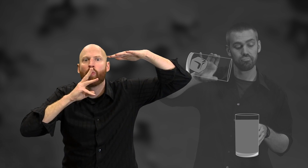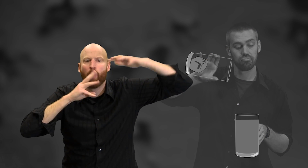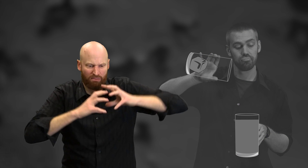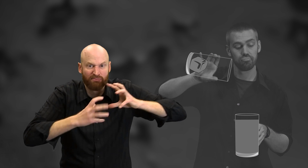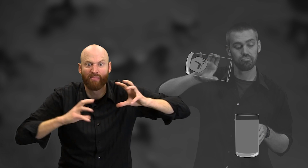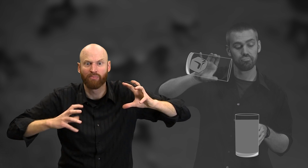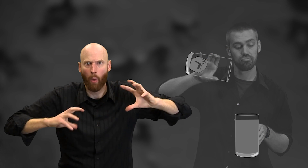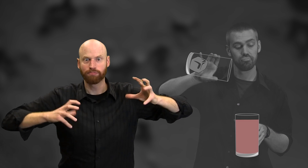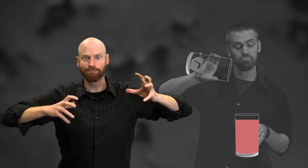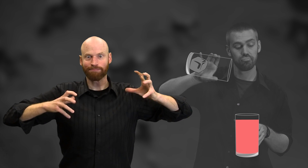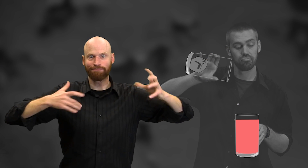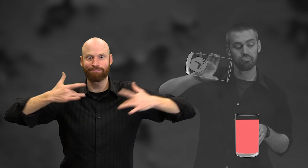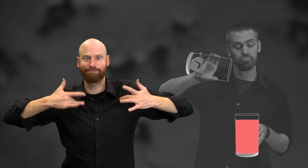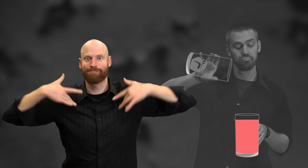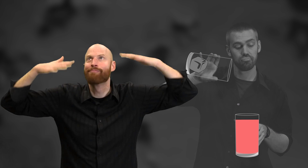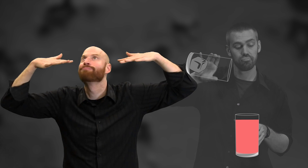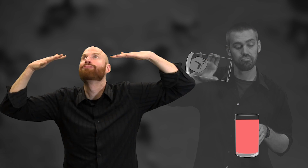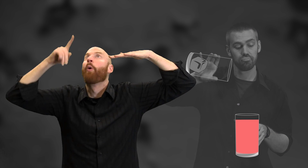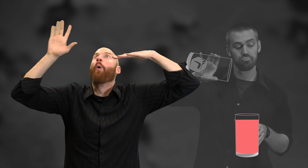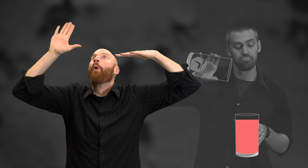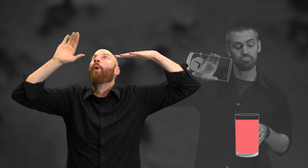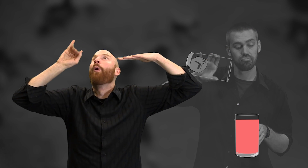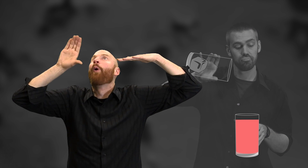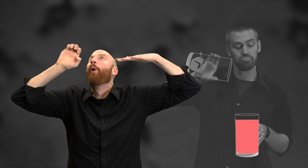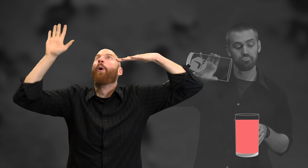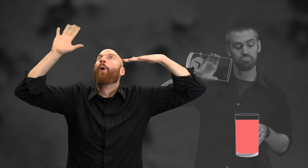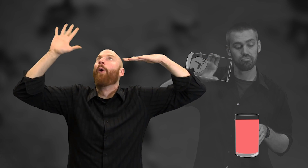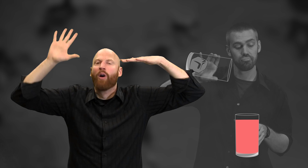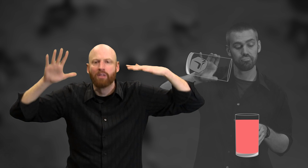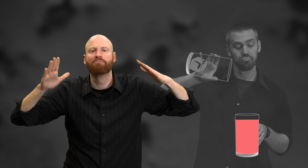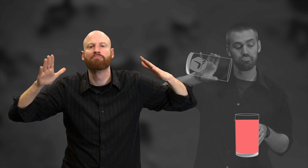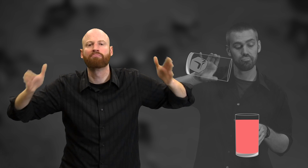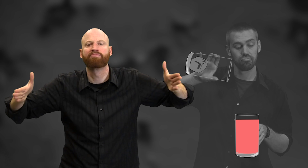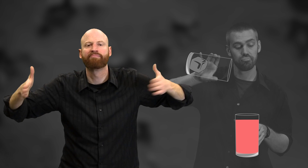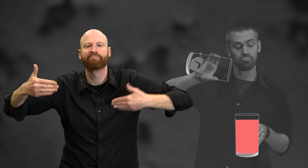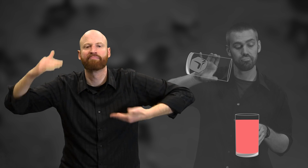hot water with its speeding molecules sees something above. Oh hey there. Austin: What does it see?